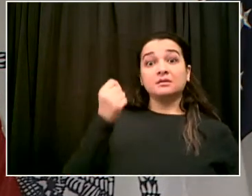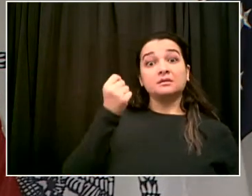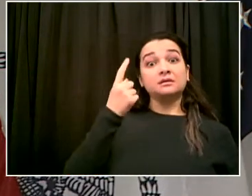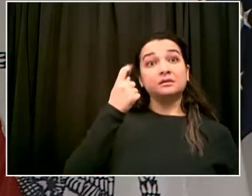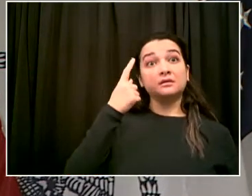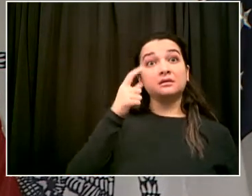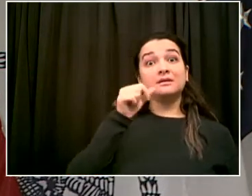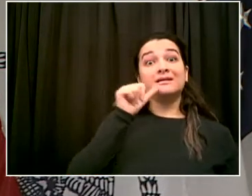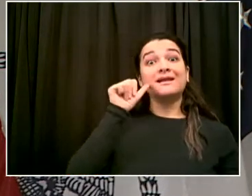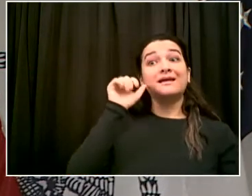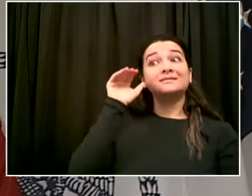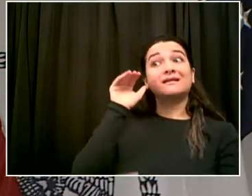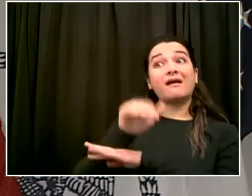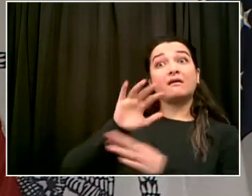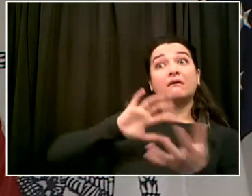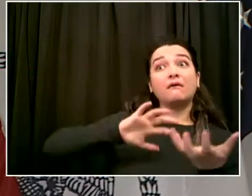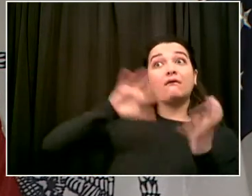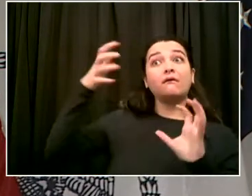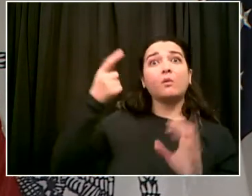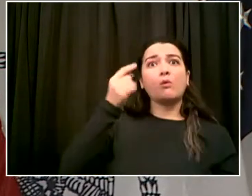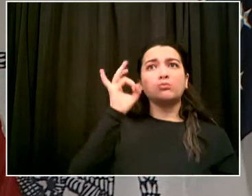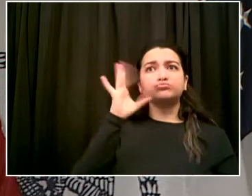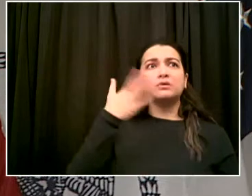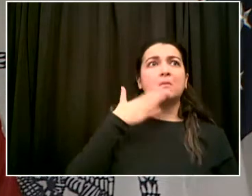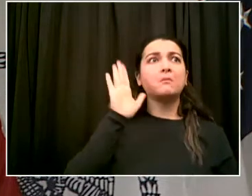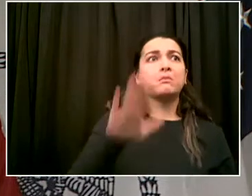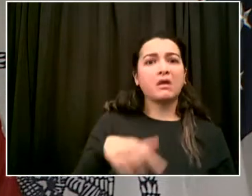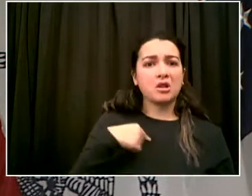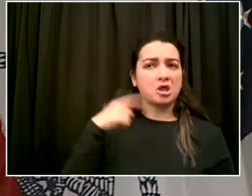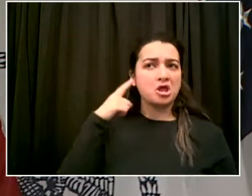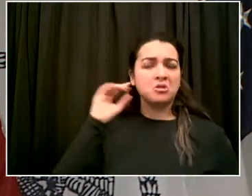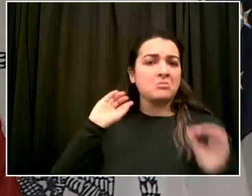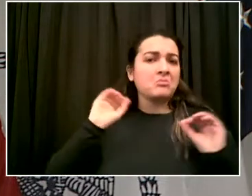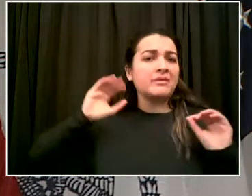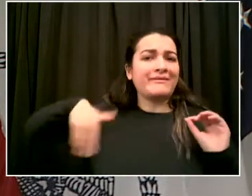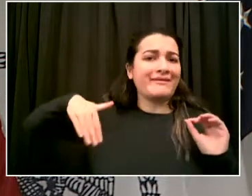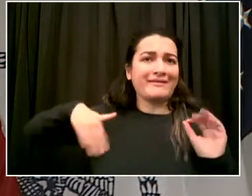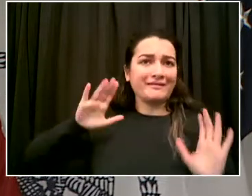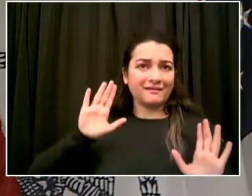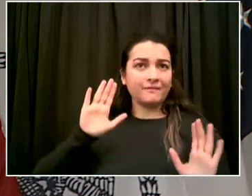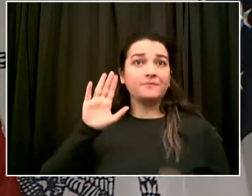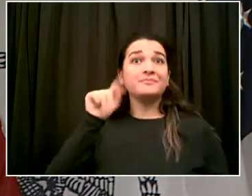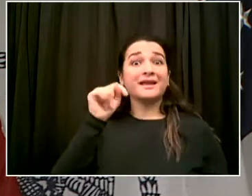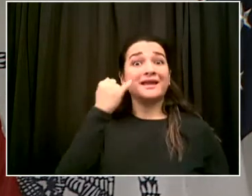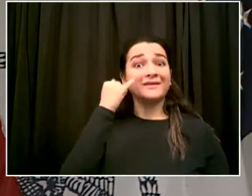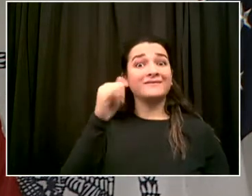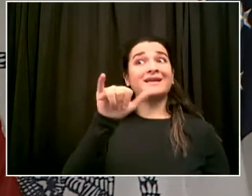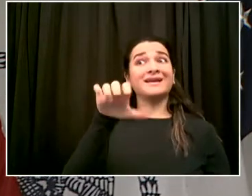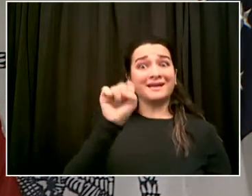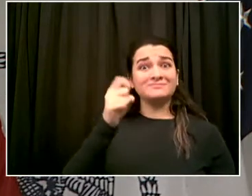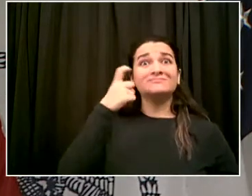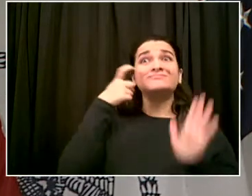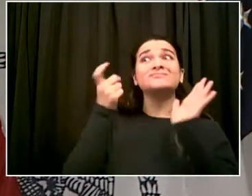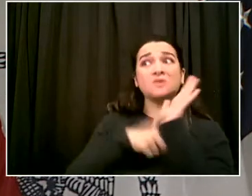EVERY OFFICER DESERVES DUE PROCESS IS LIKE EVERY AMERICAN DESERVES DUE PROCESS BUT T T I MAMAESK EACLR